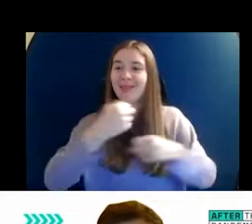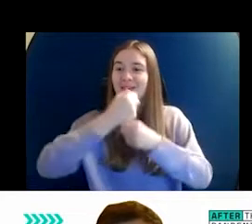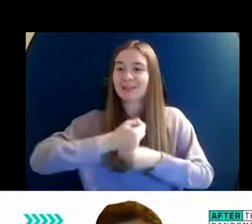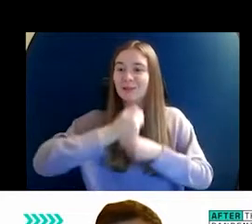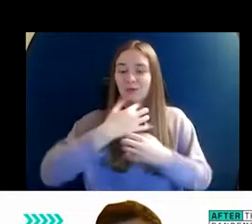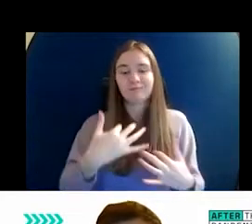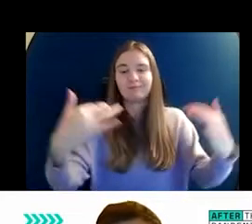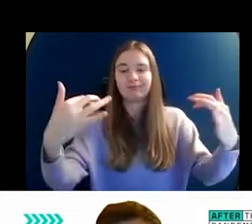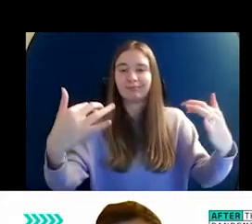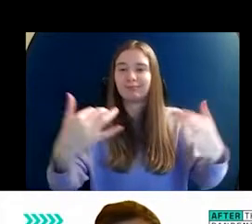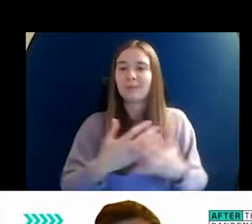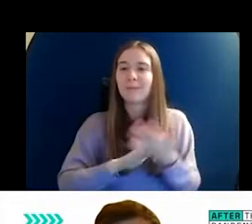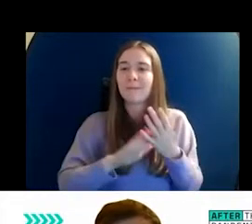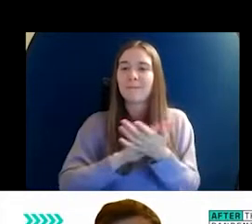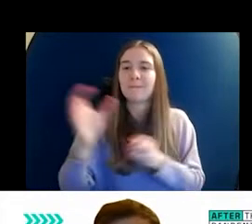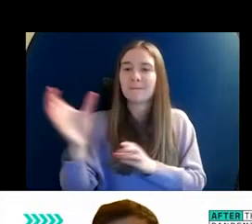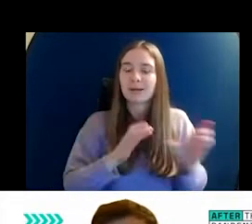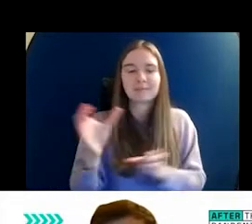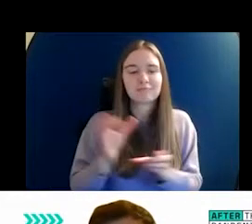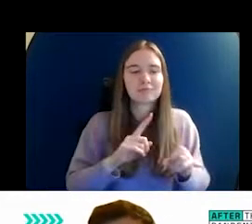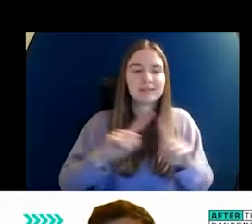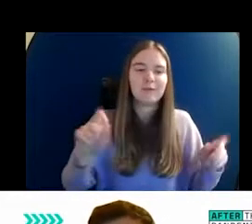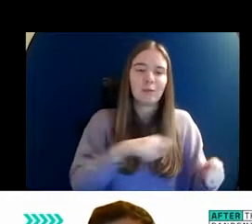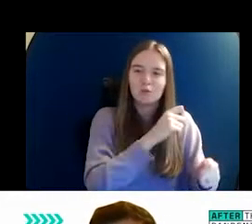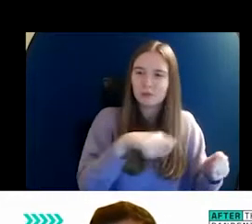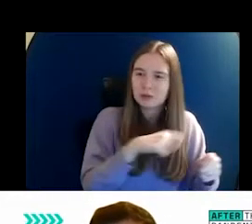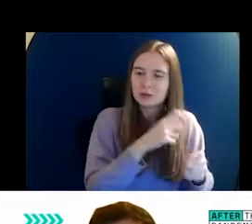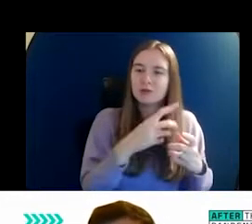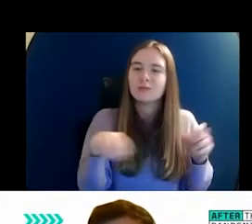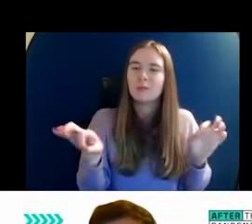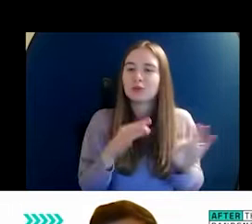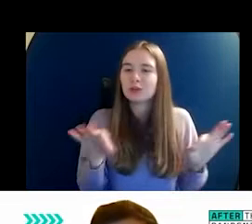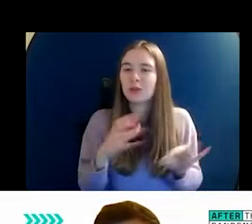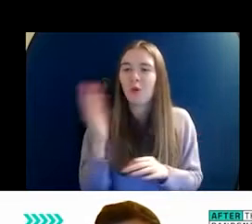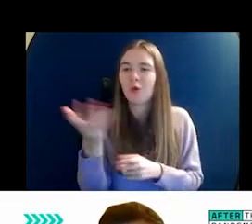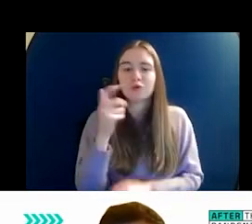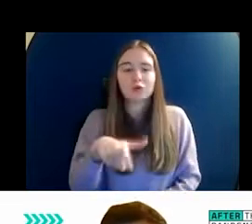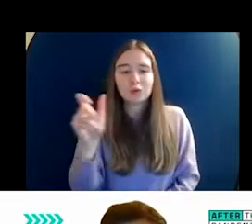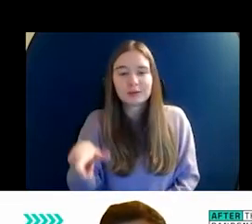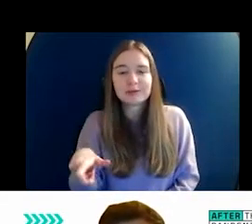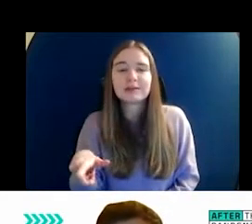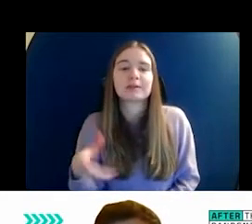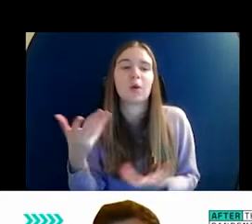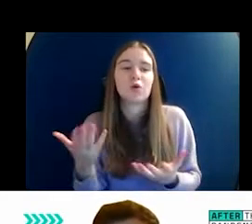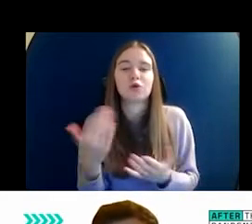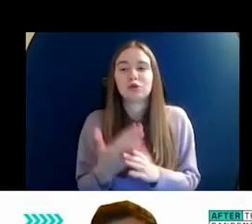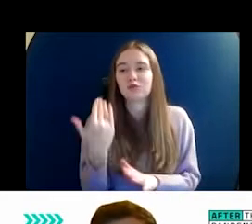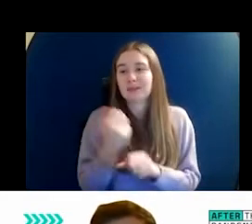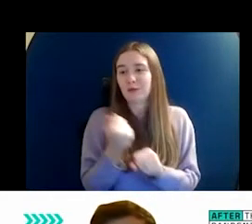bringing together lots of different musicians, all of them students or just recently graduated